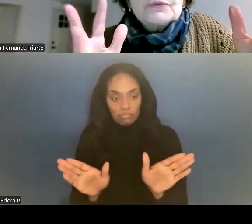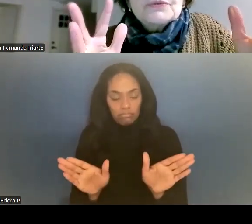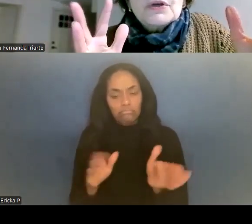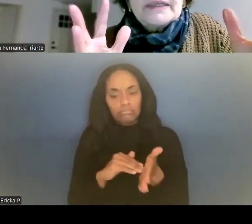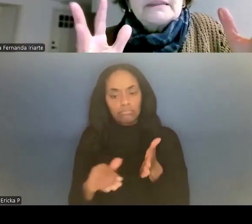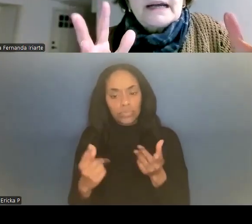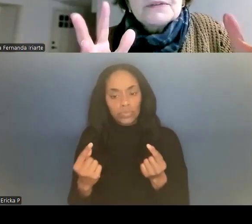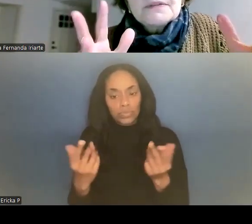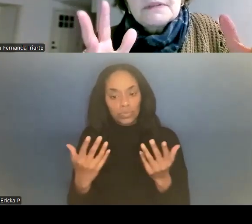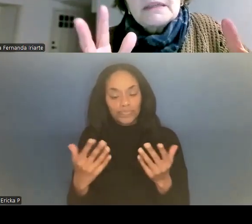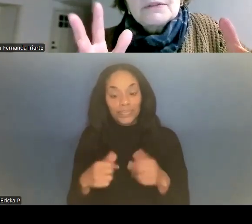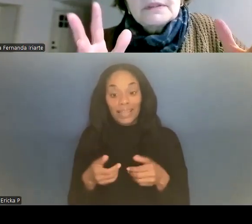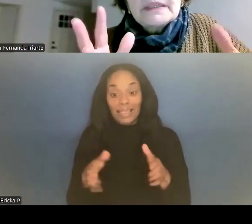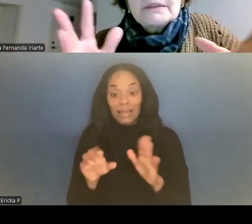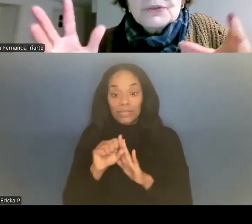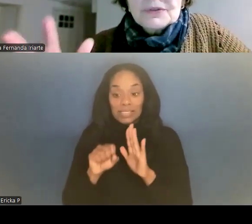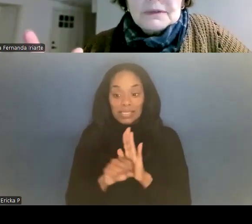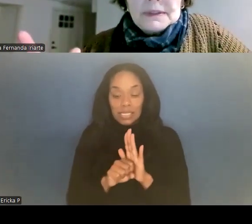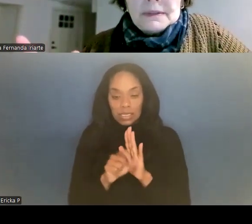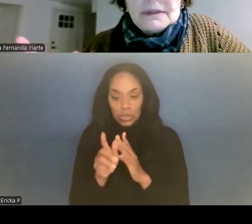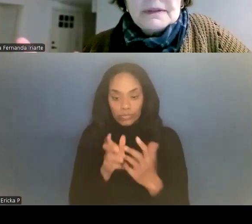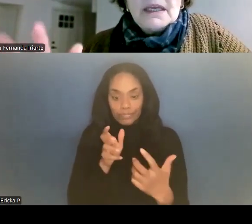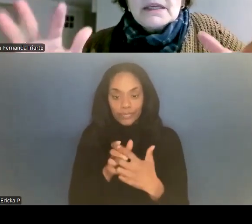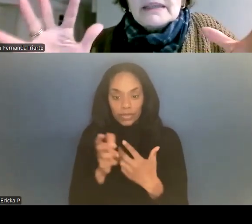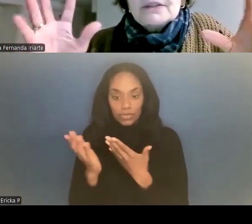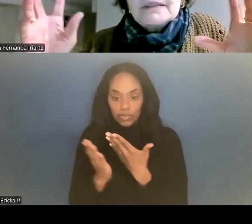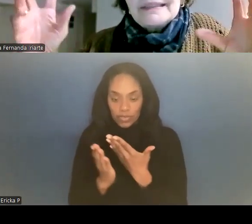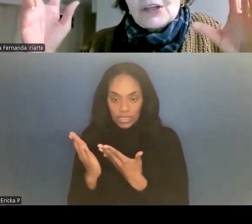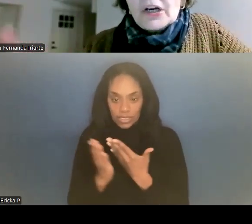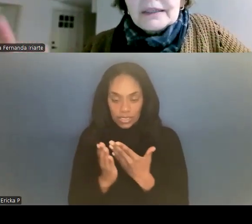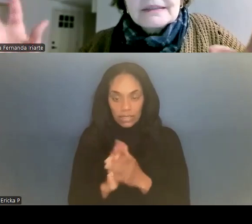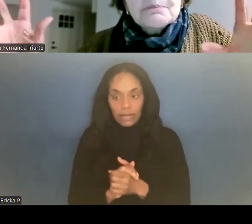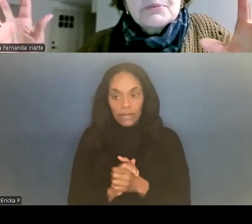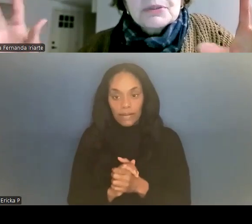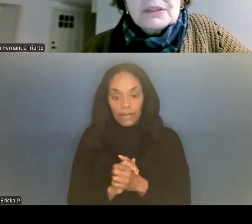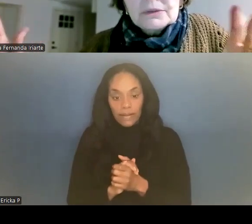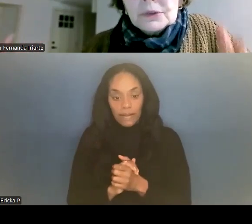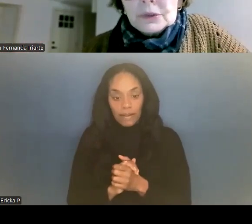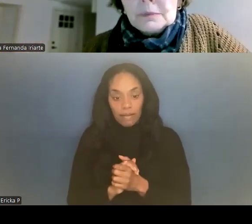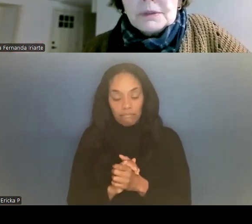So it allows the states to tailor services that targets particular groups.